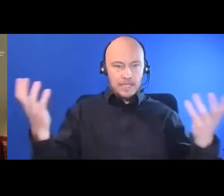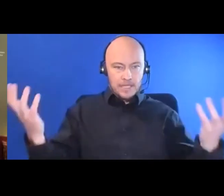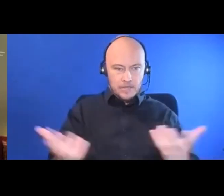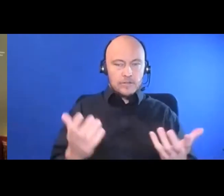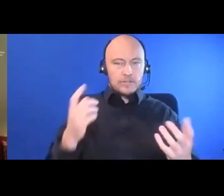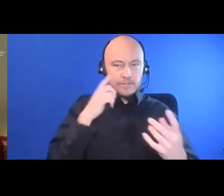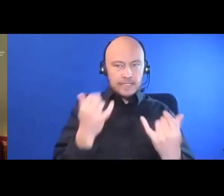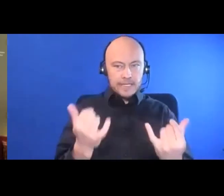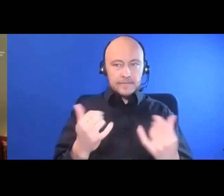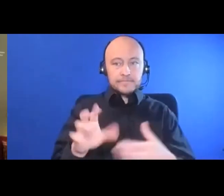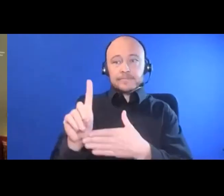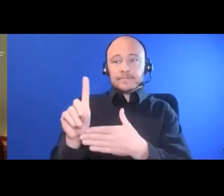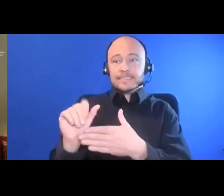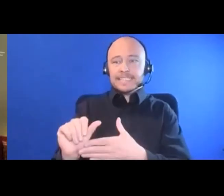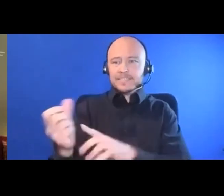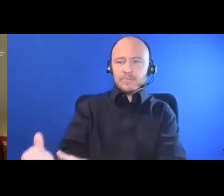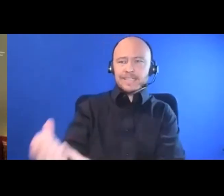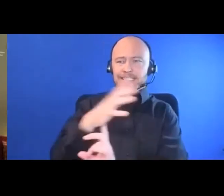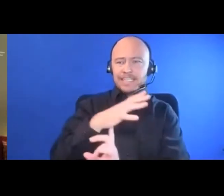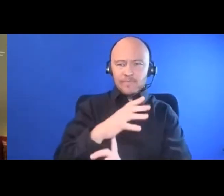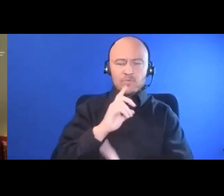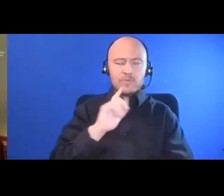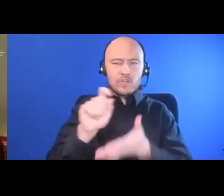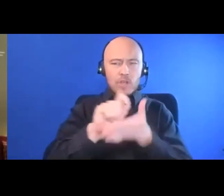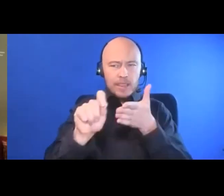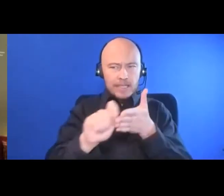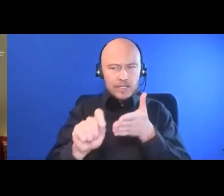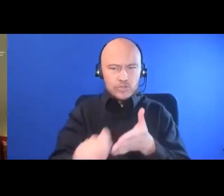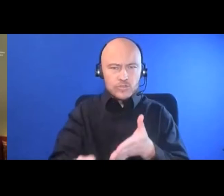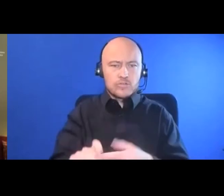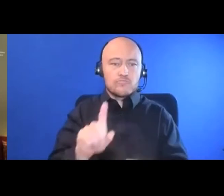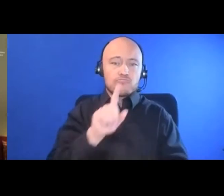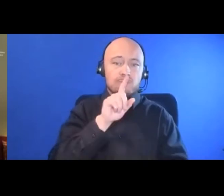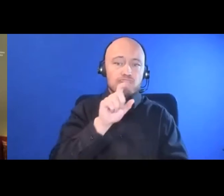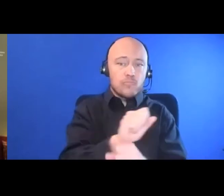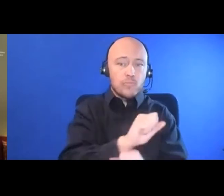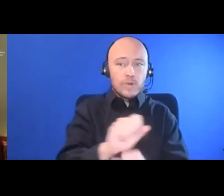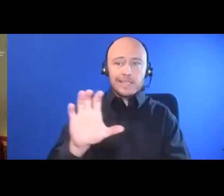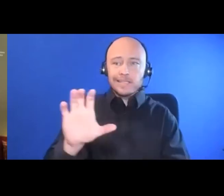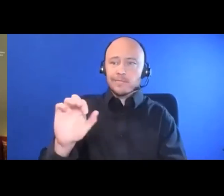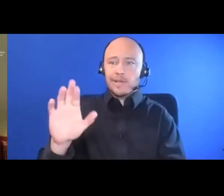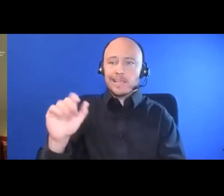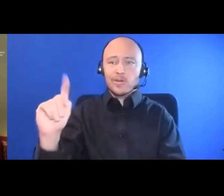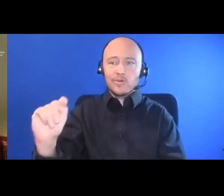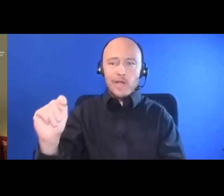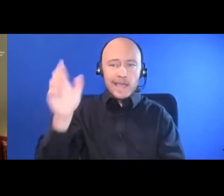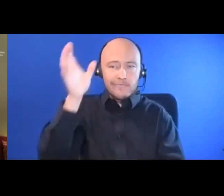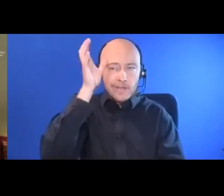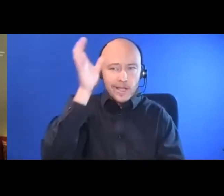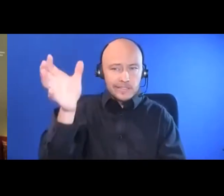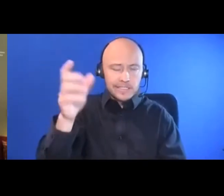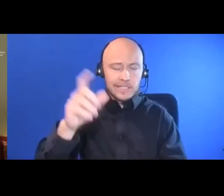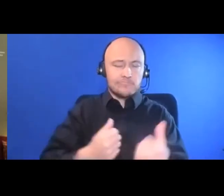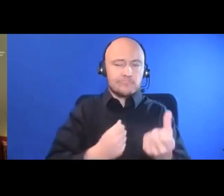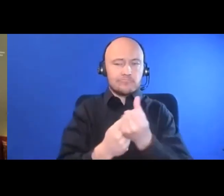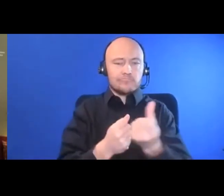Disabilities Influence on Literature: Realism as a Craft Concept, sponsored by AWP.